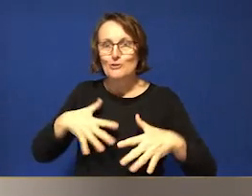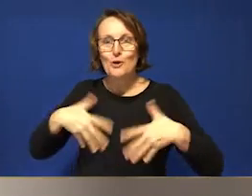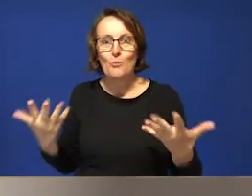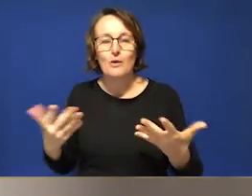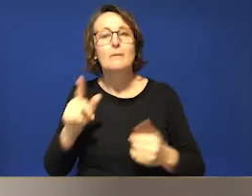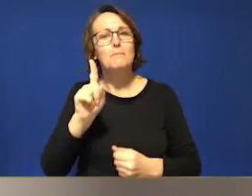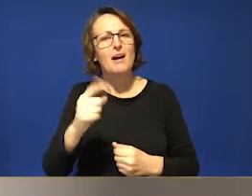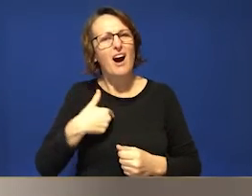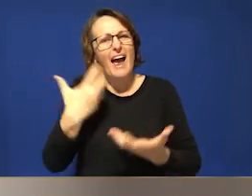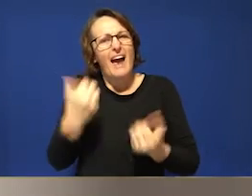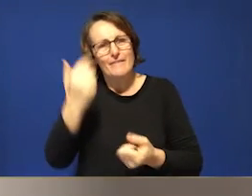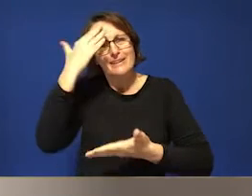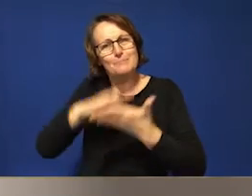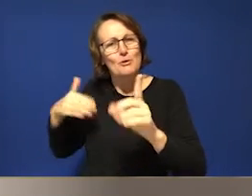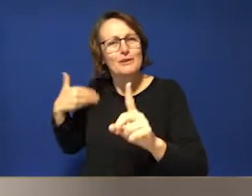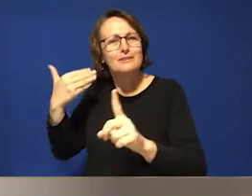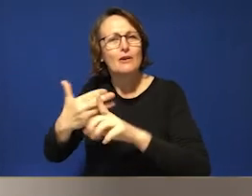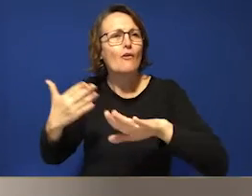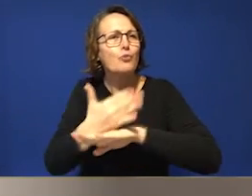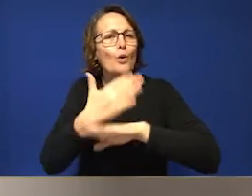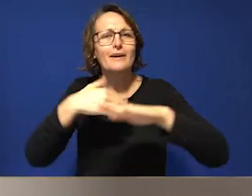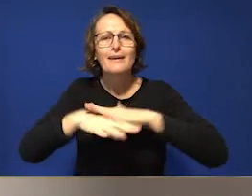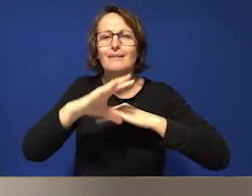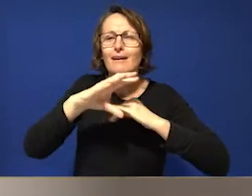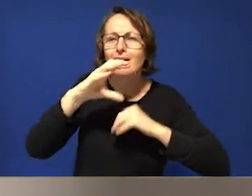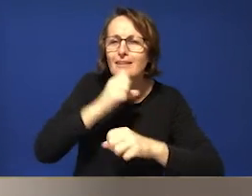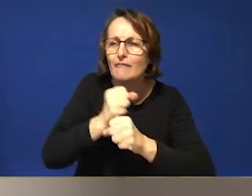because of the experience of working in the public realm.